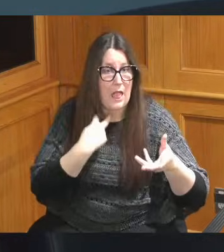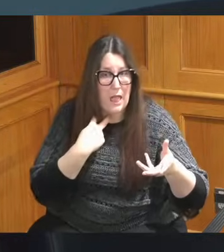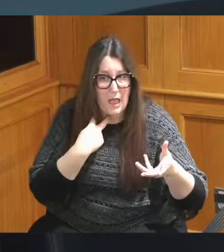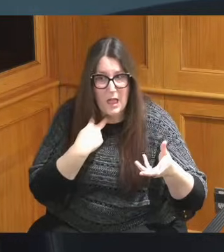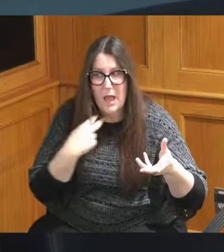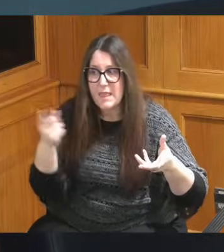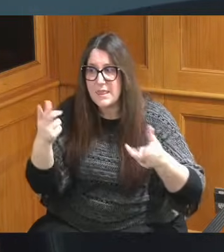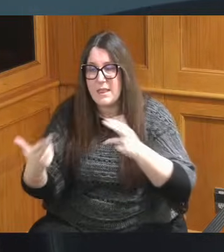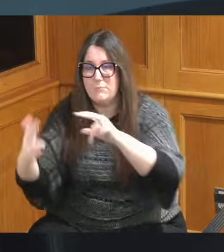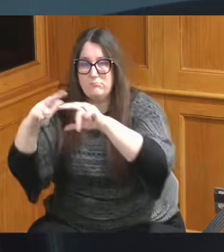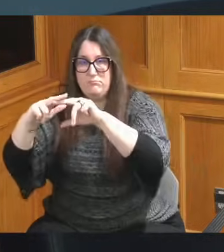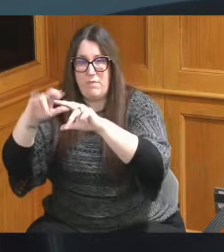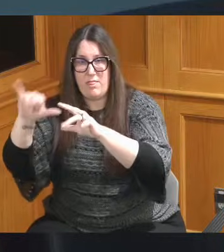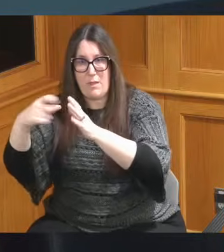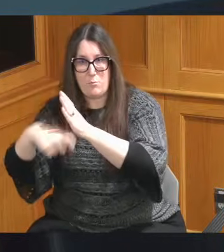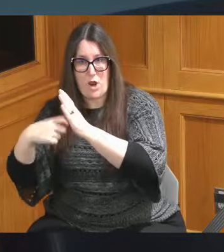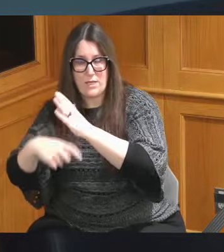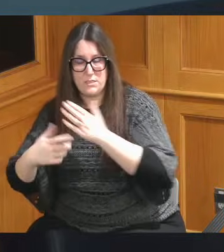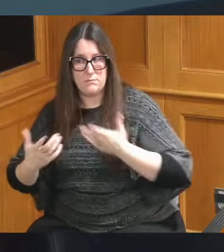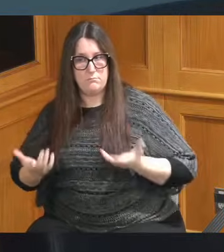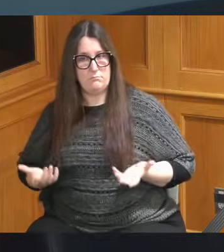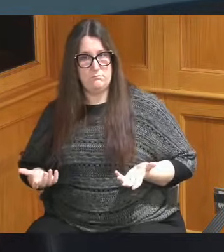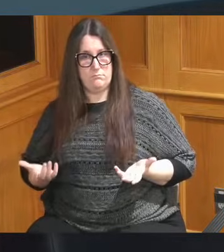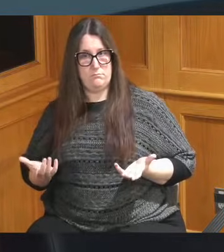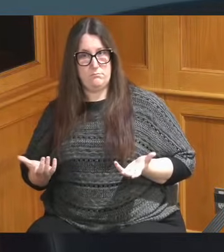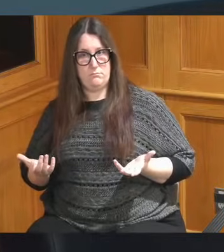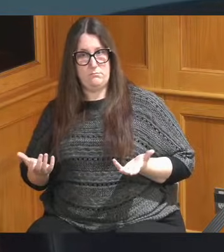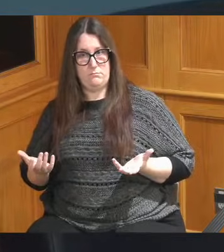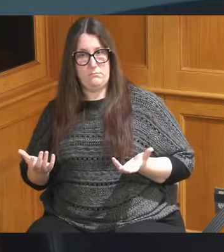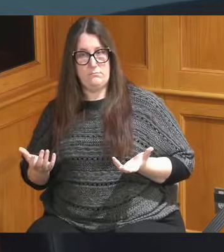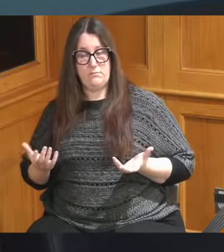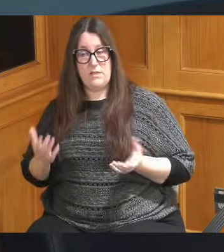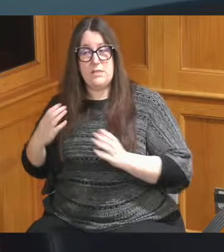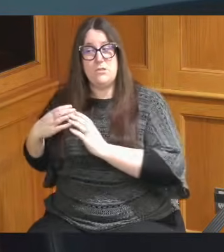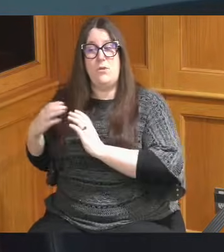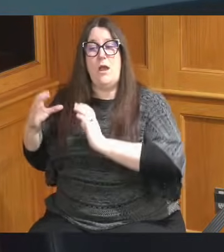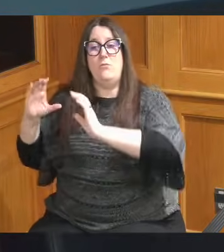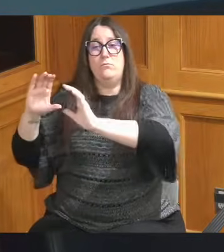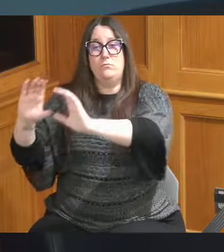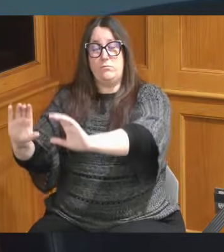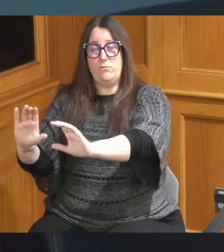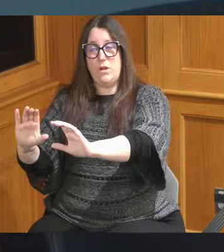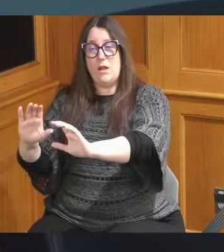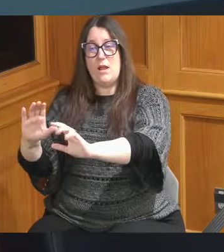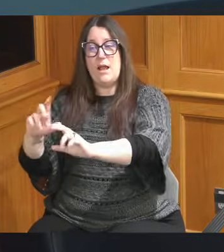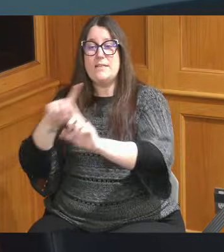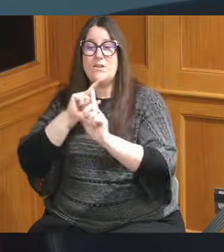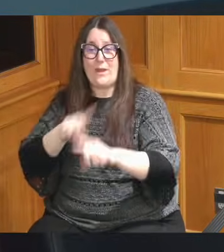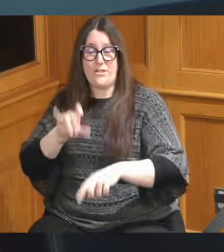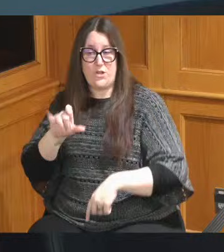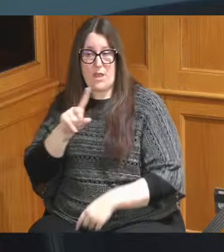gouge. So I'm not putting it on you to answer that question. I'm just saying I want to be clear to